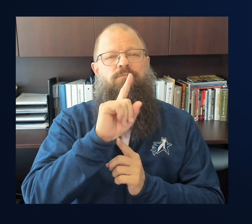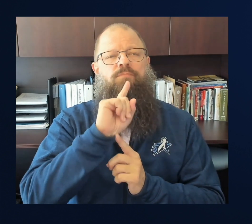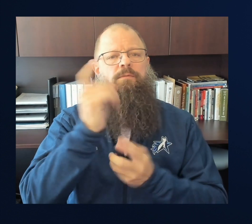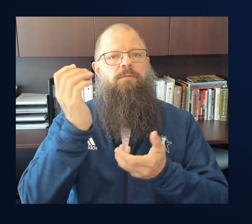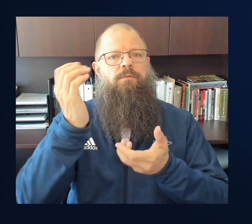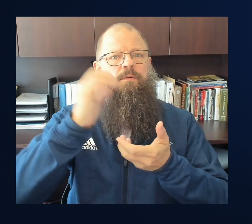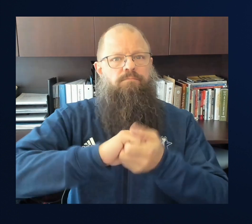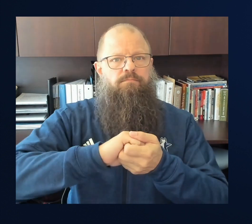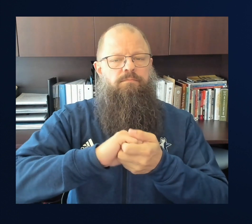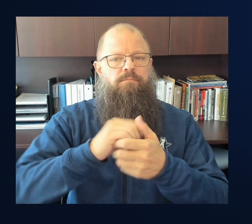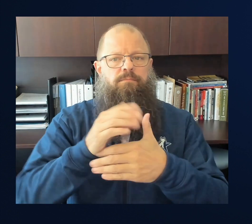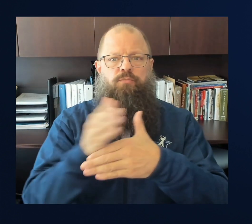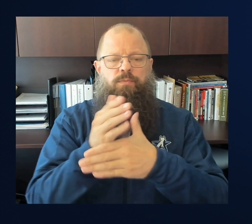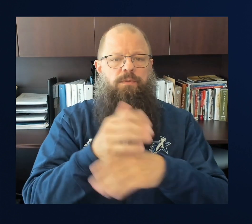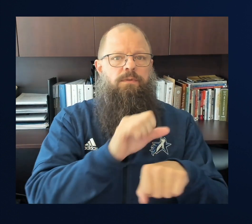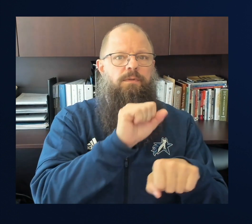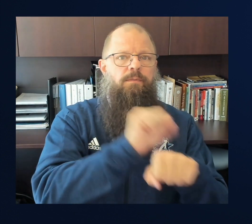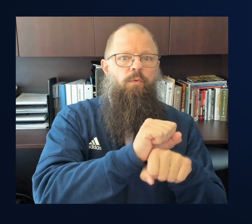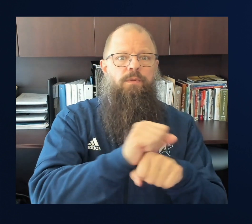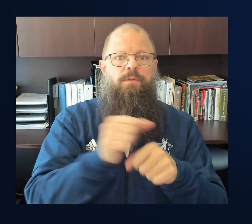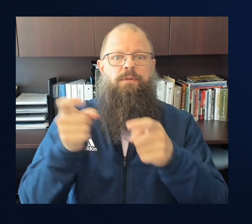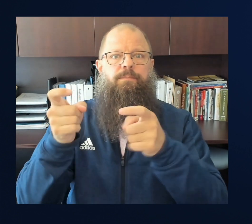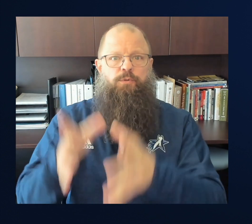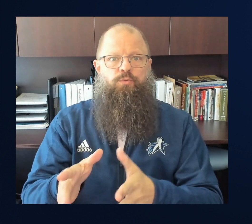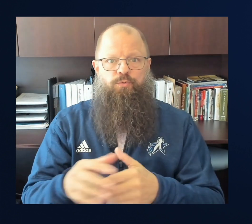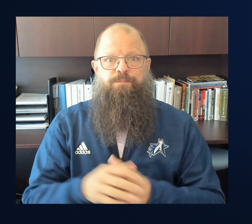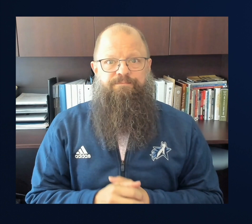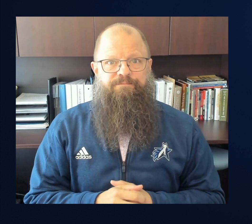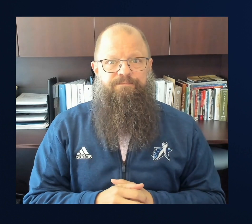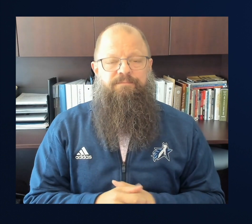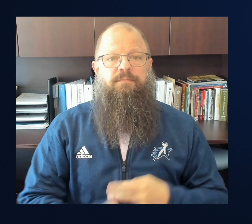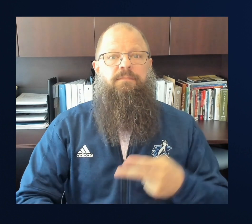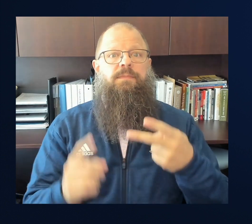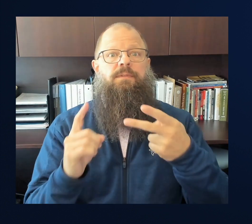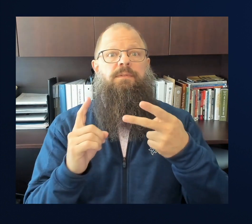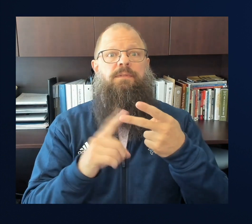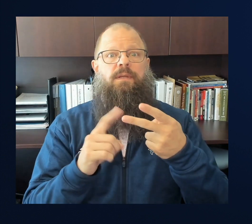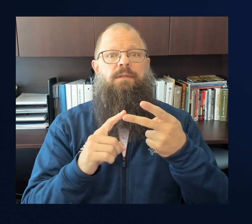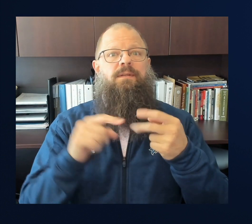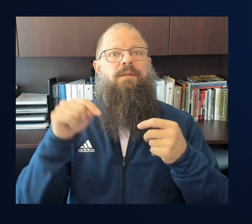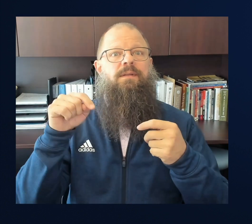been met. One is understanding that SMART goals is all about fostering